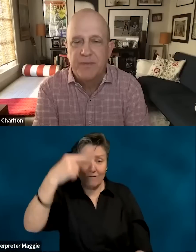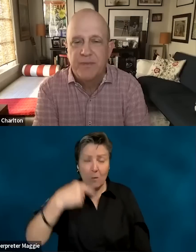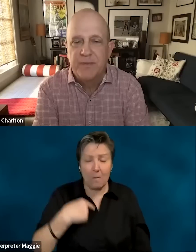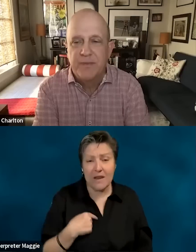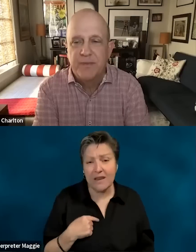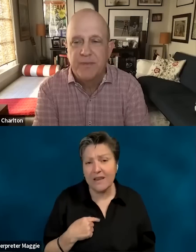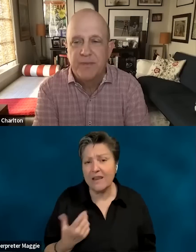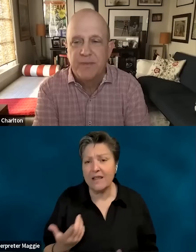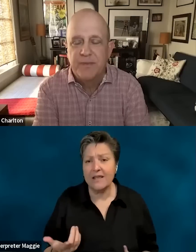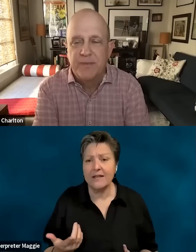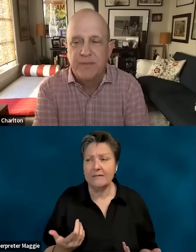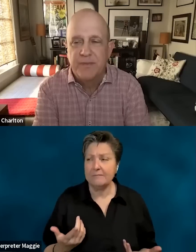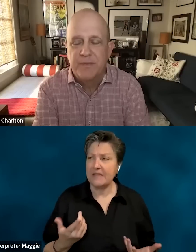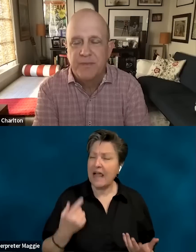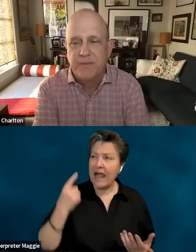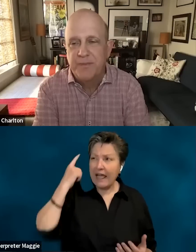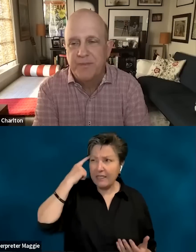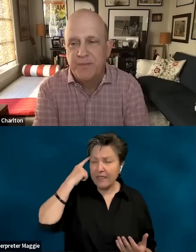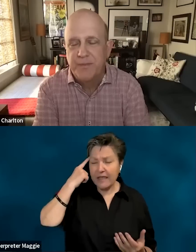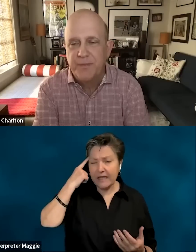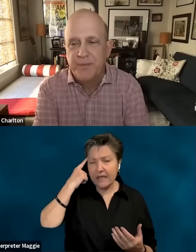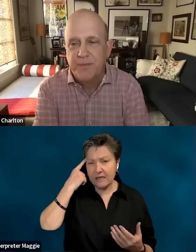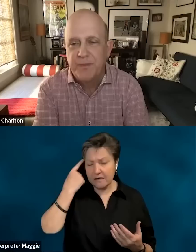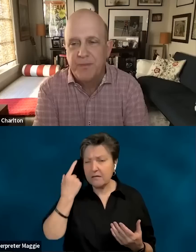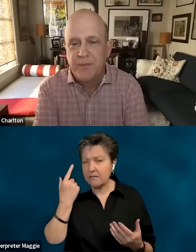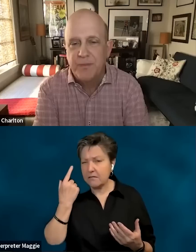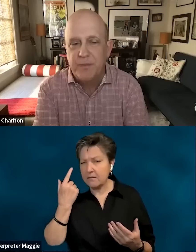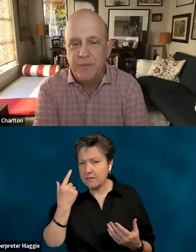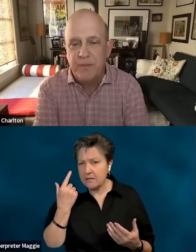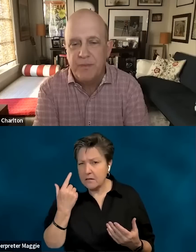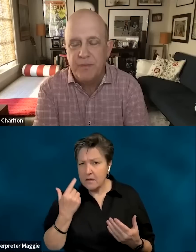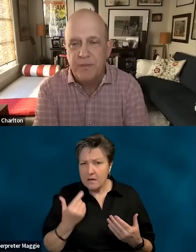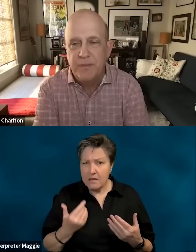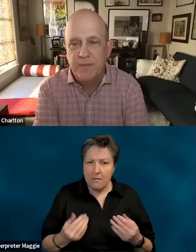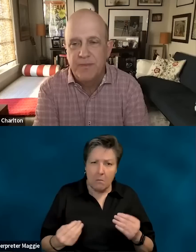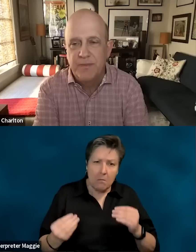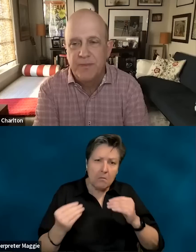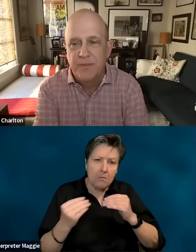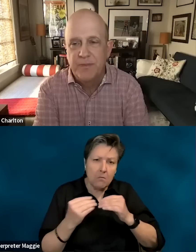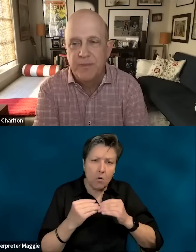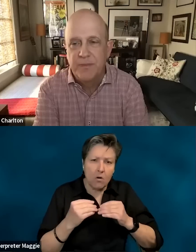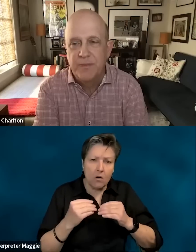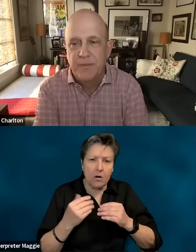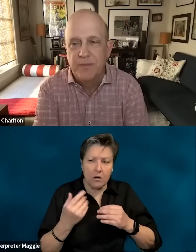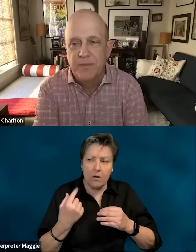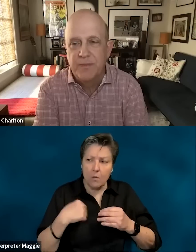is that I think increasingly as performers we have more and more control.